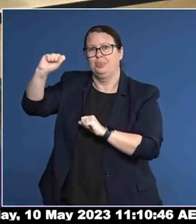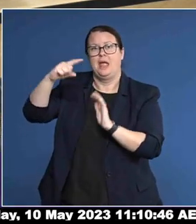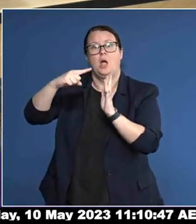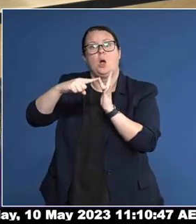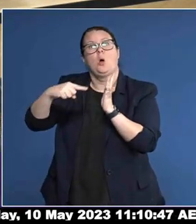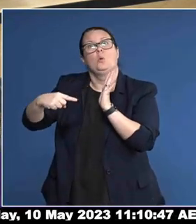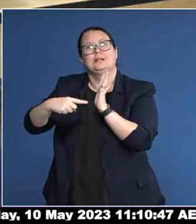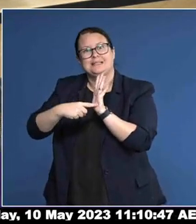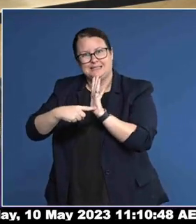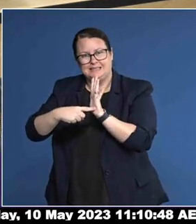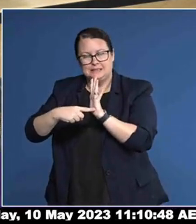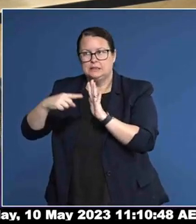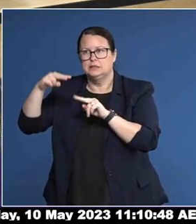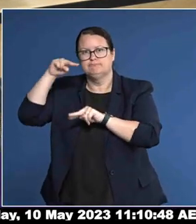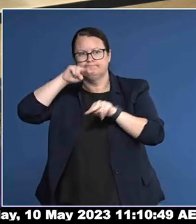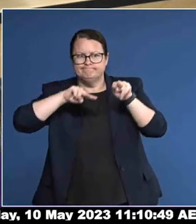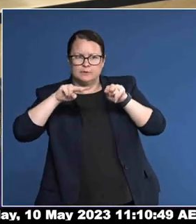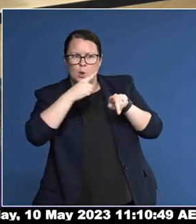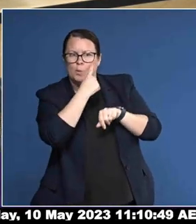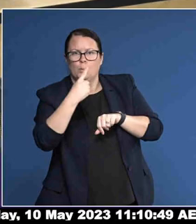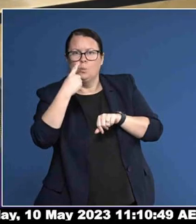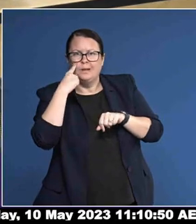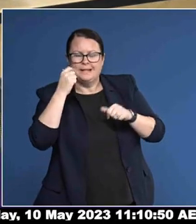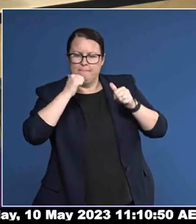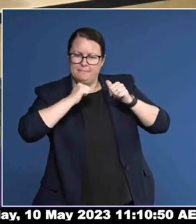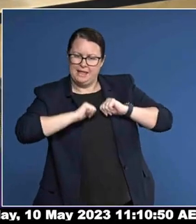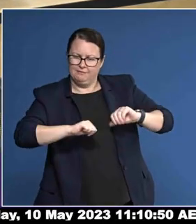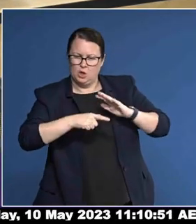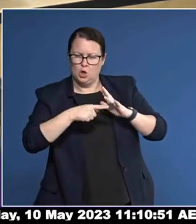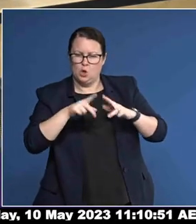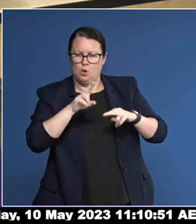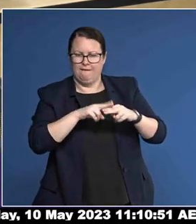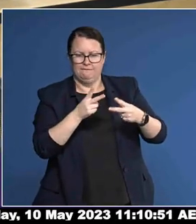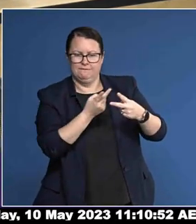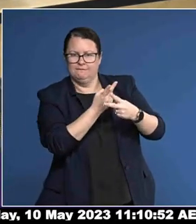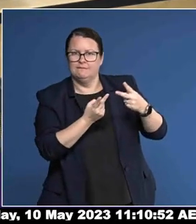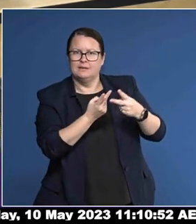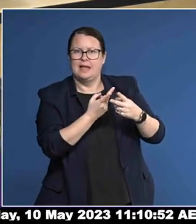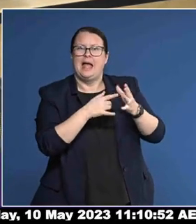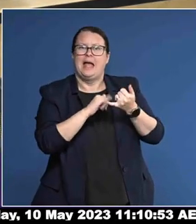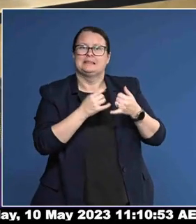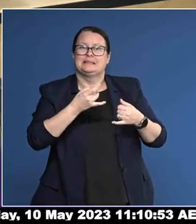of either Kaleb or Jonathon as self-harming behaviours. Can you see that? MS STEVENSON: Yes, I see that.